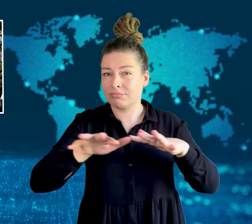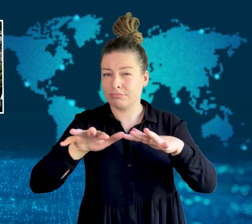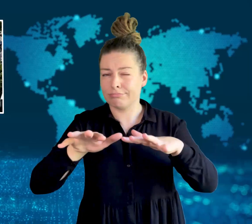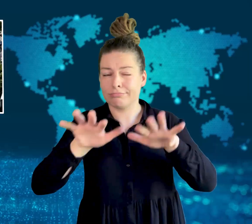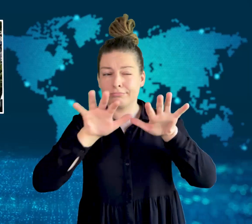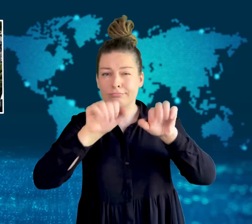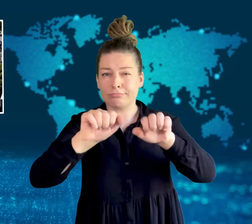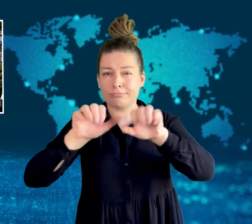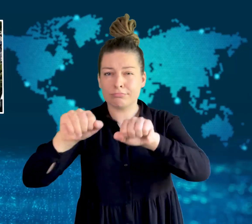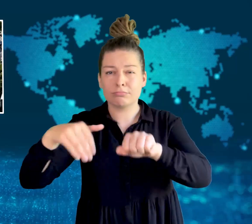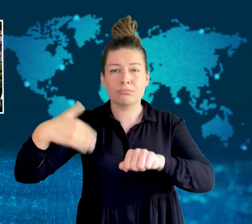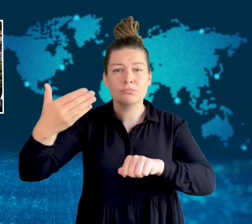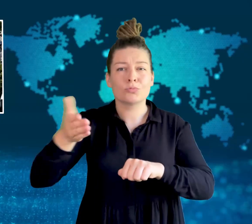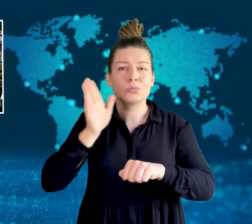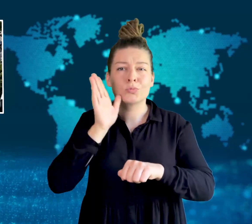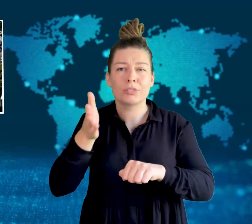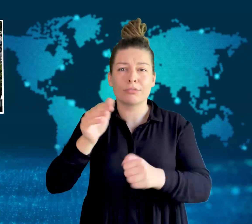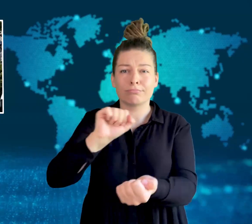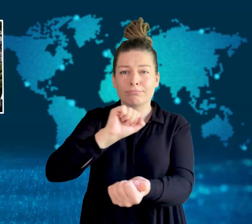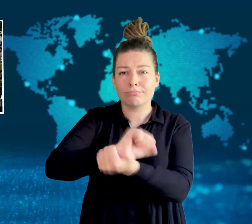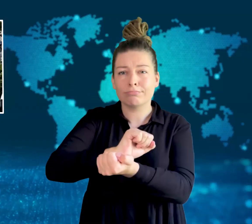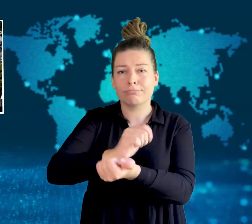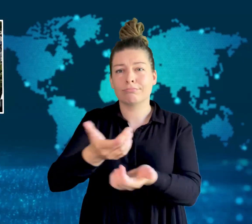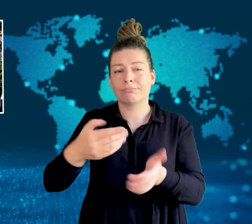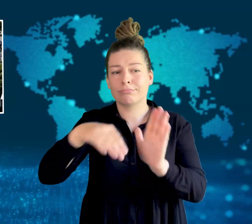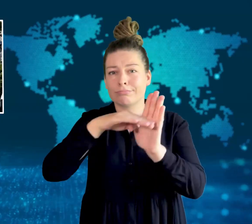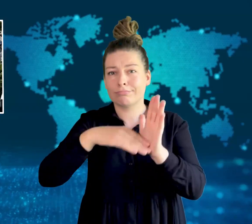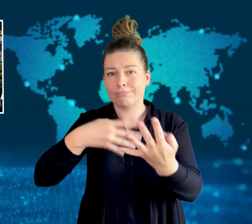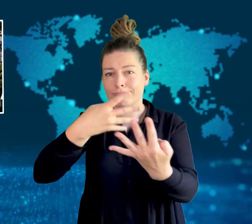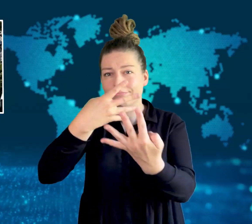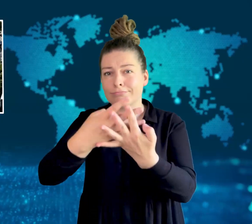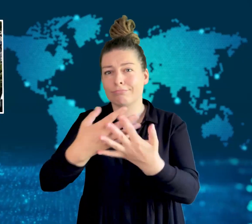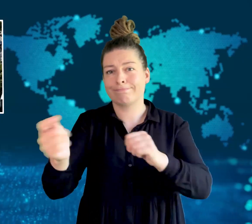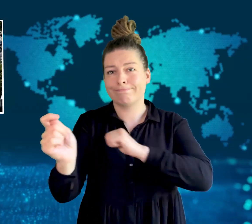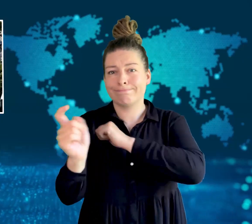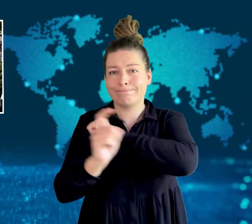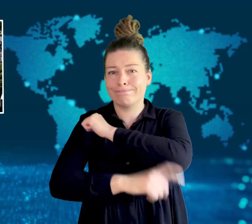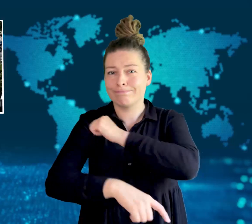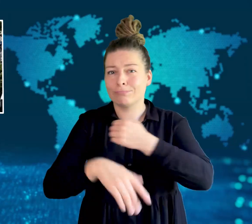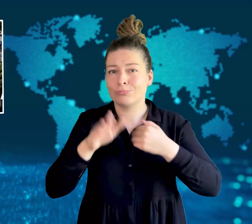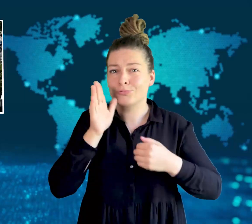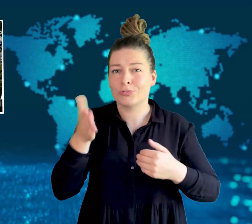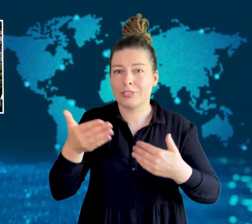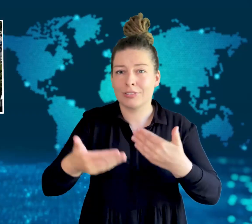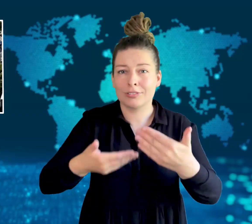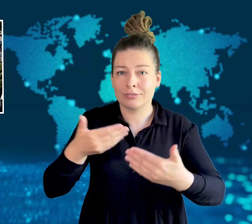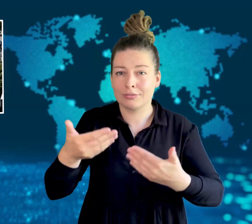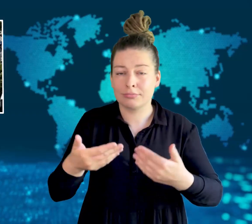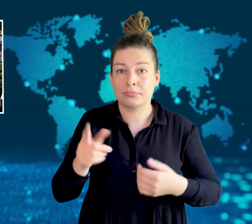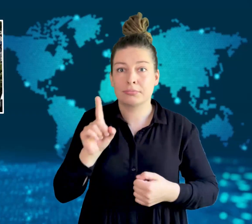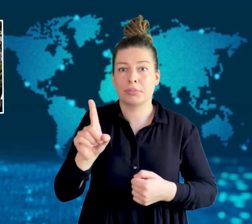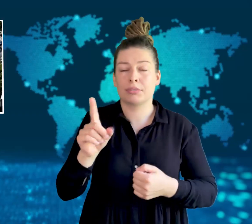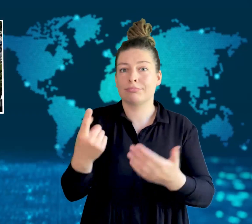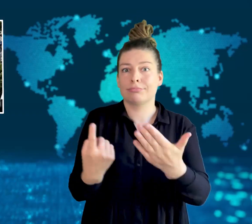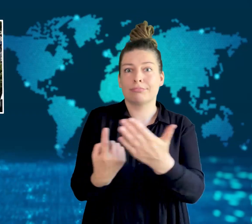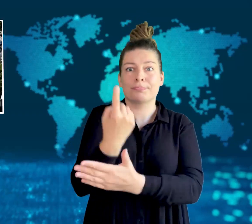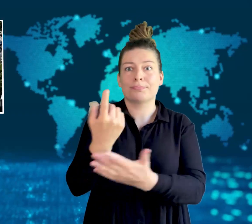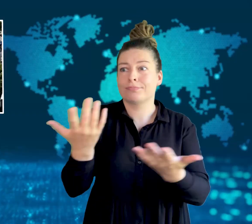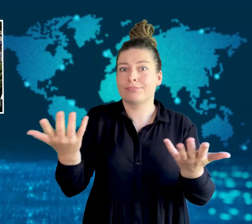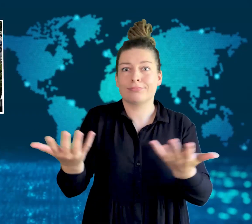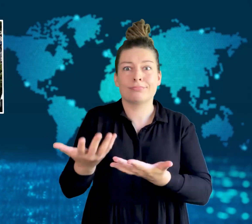On Saturday evening, the troops moving toward Russia stopped advancing.